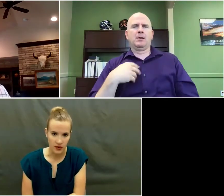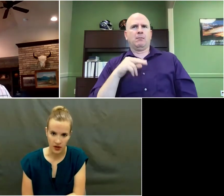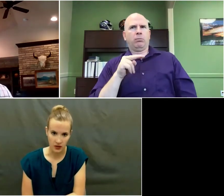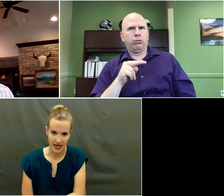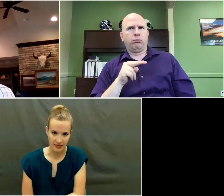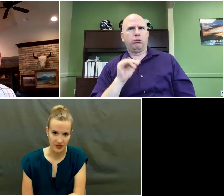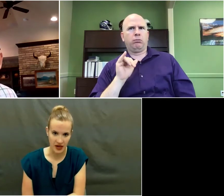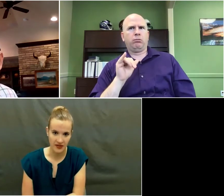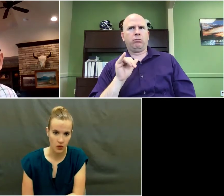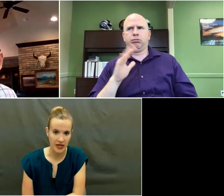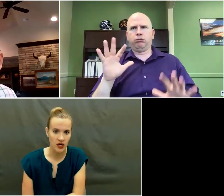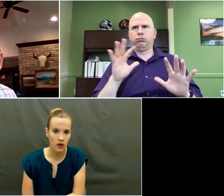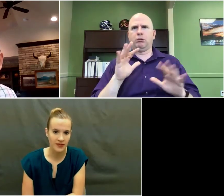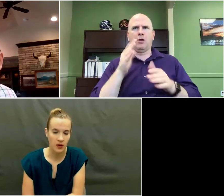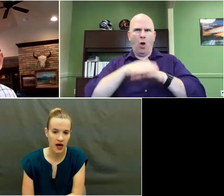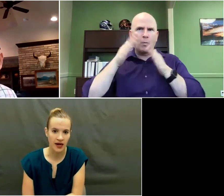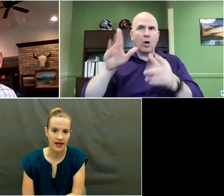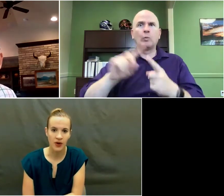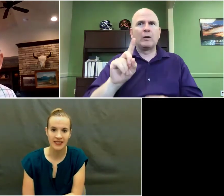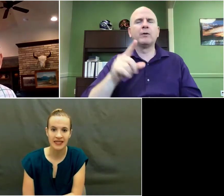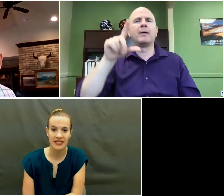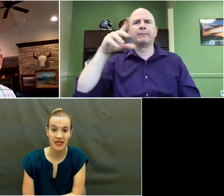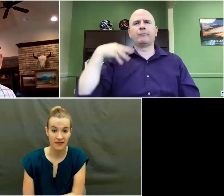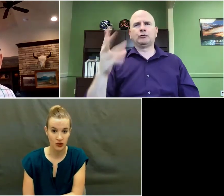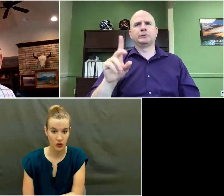weren't closed captions on. So we didn't know what was going on. It wasn't until an individual who